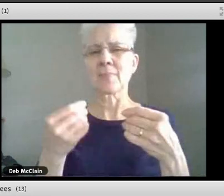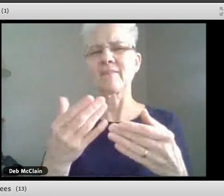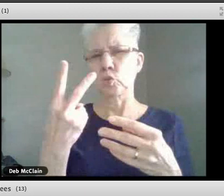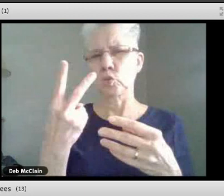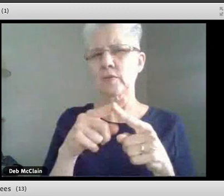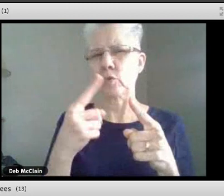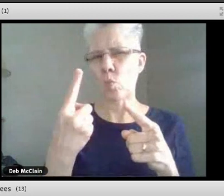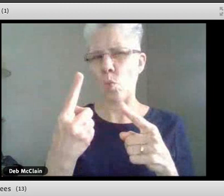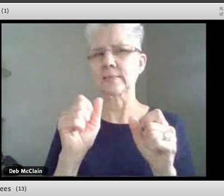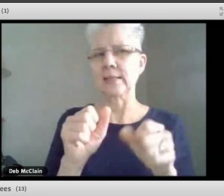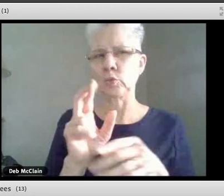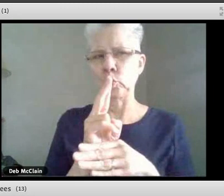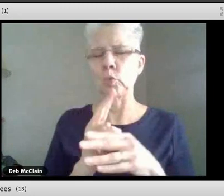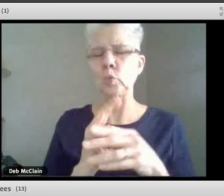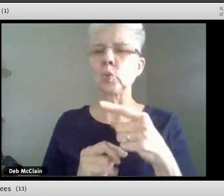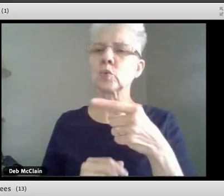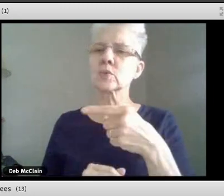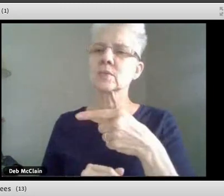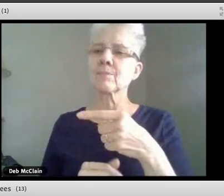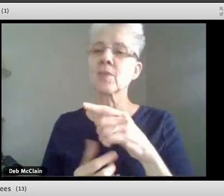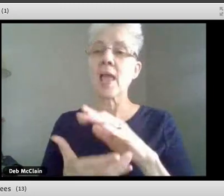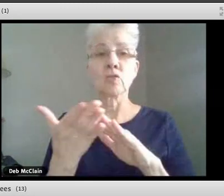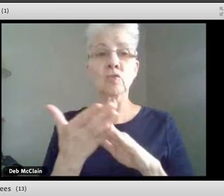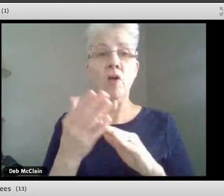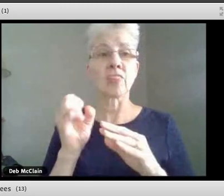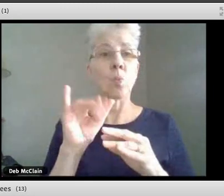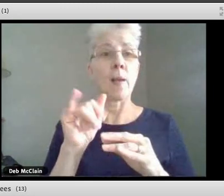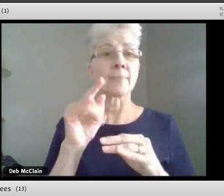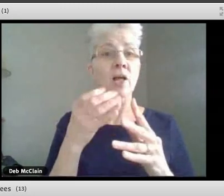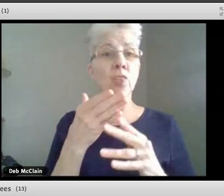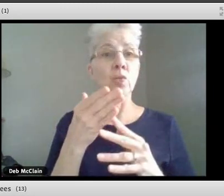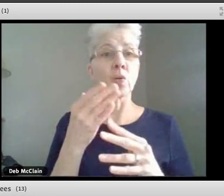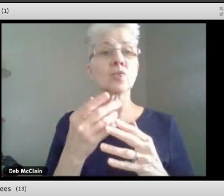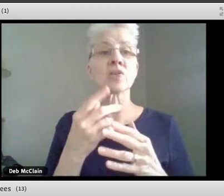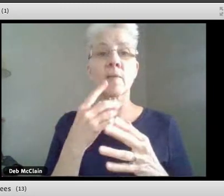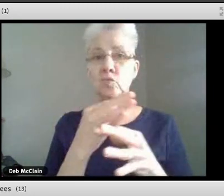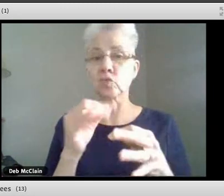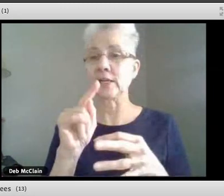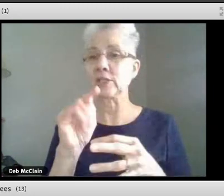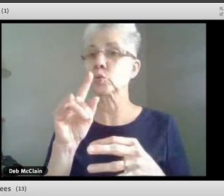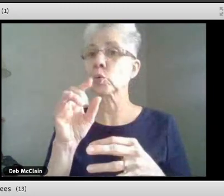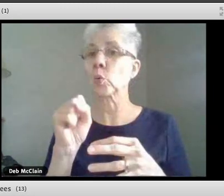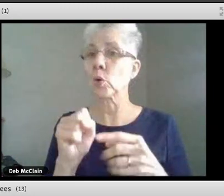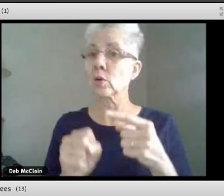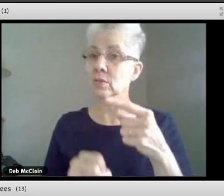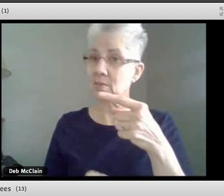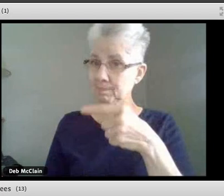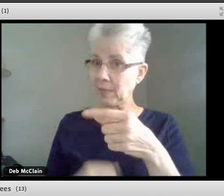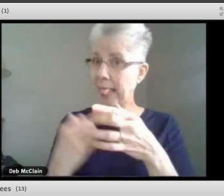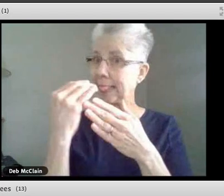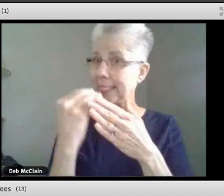There's some free tools out there, so I'm giving you some links to those. There's a Chrome extension that's a screen reader